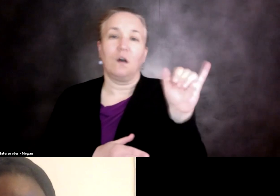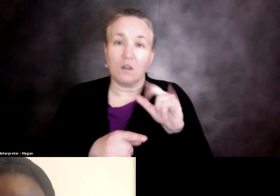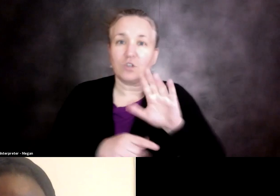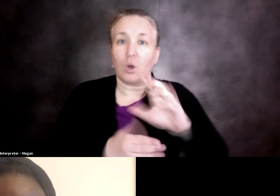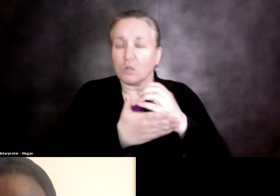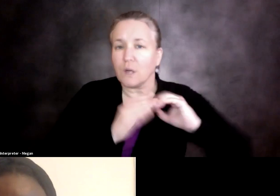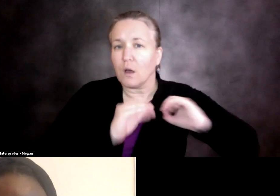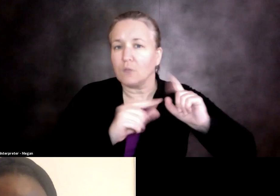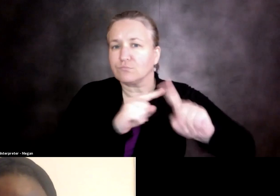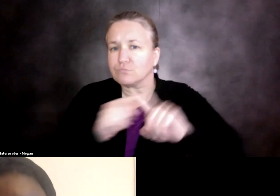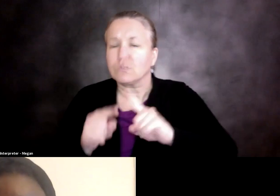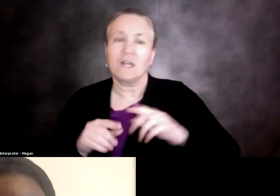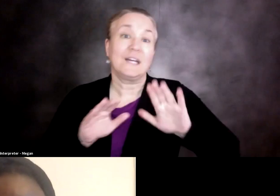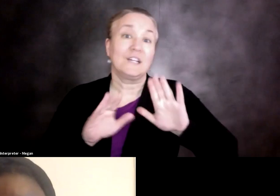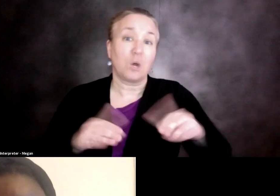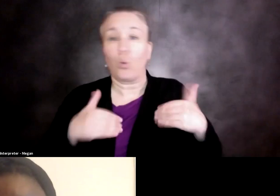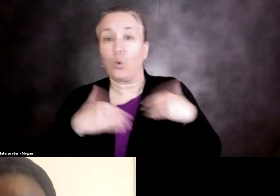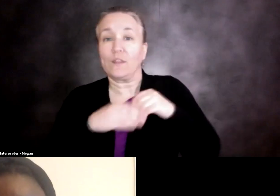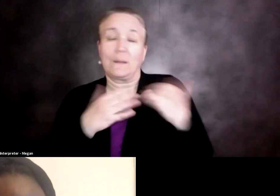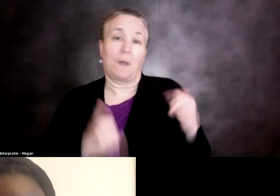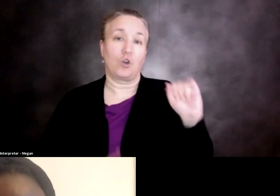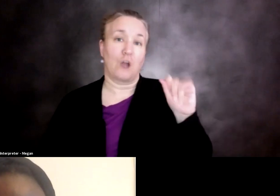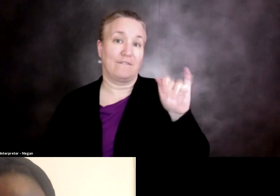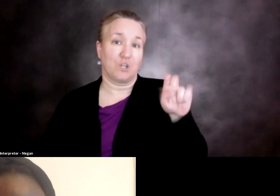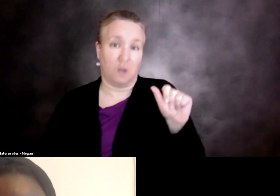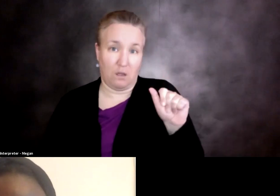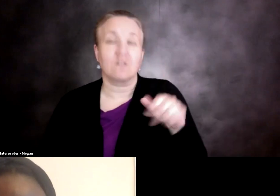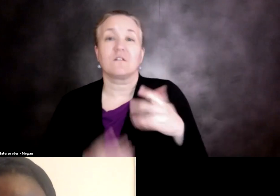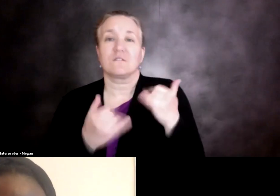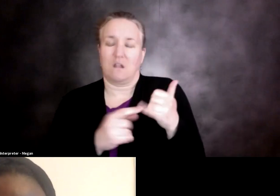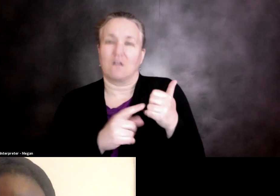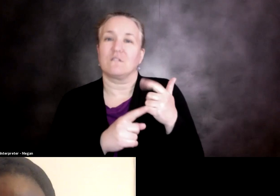such as Childhood and Youth in Modern Africa. She's now, I gather, continuing to write